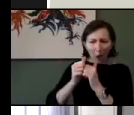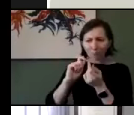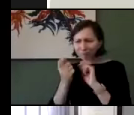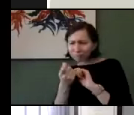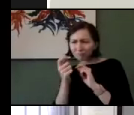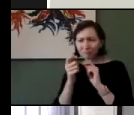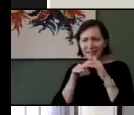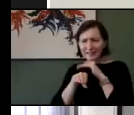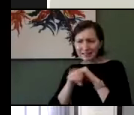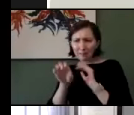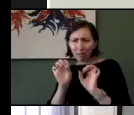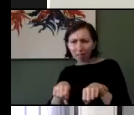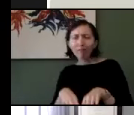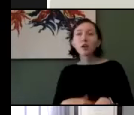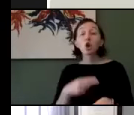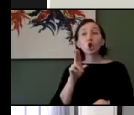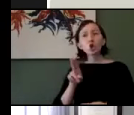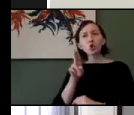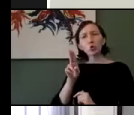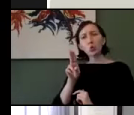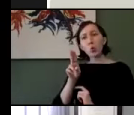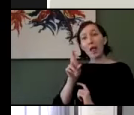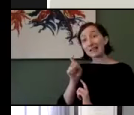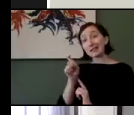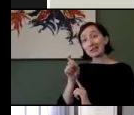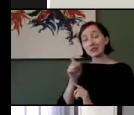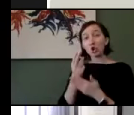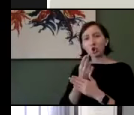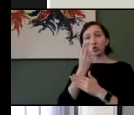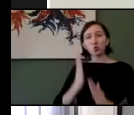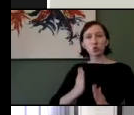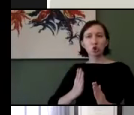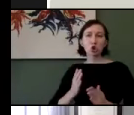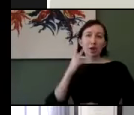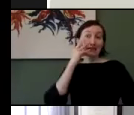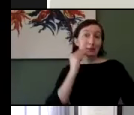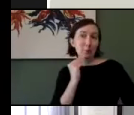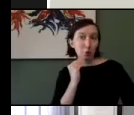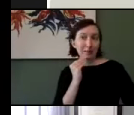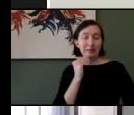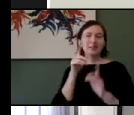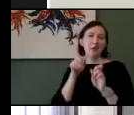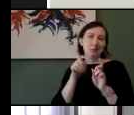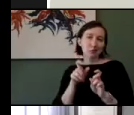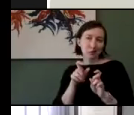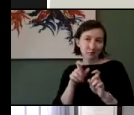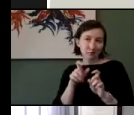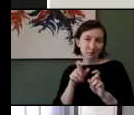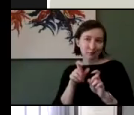Also doing UX, user experience, testing and focus groups and all of that around accessibility.